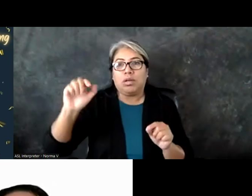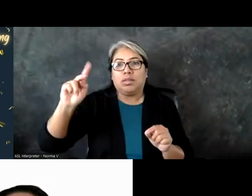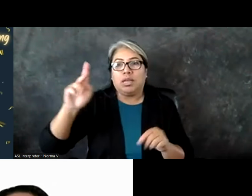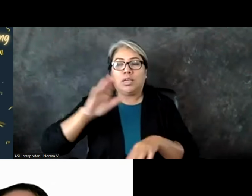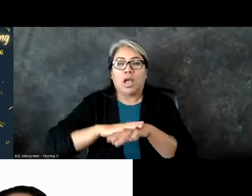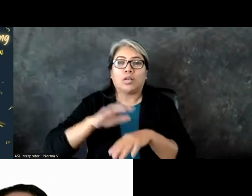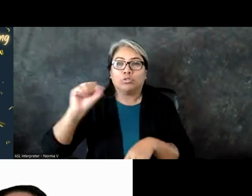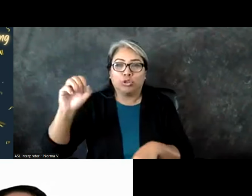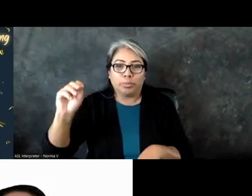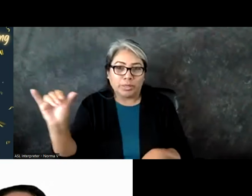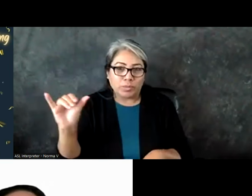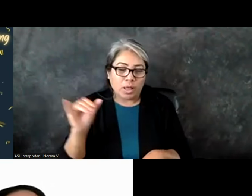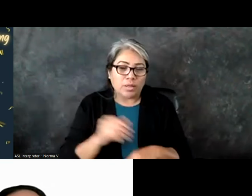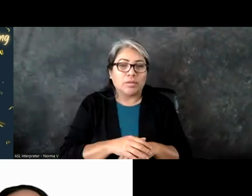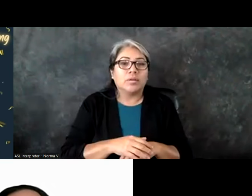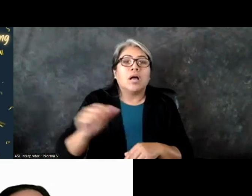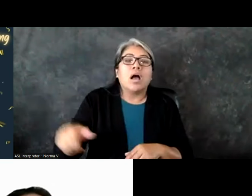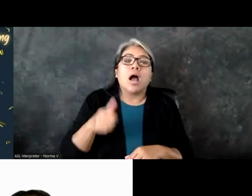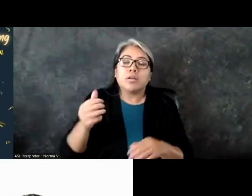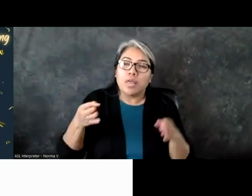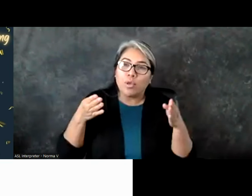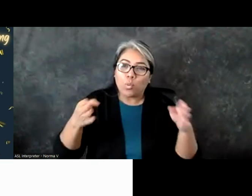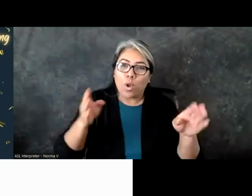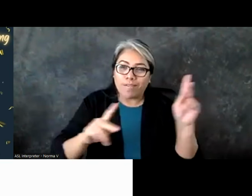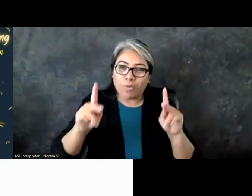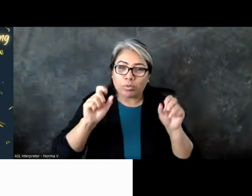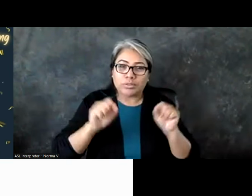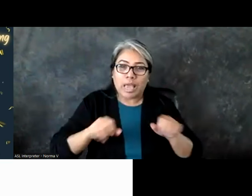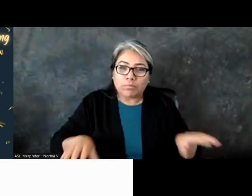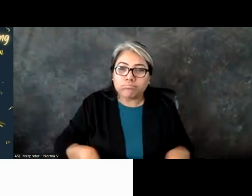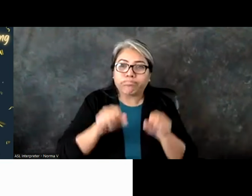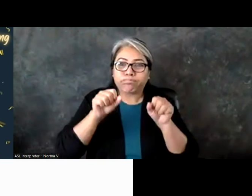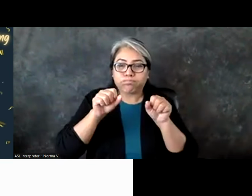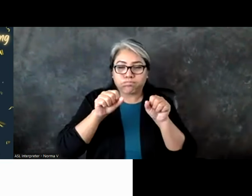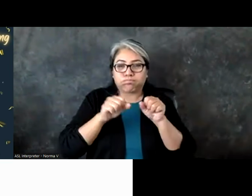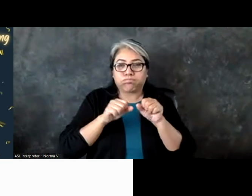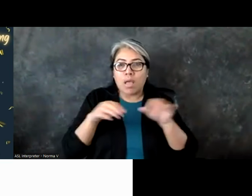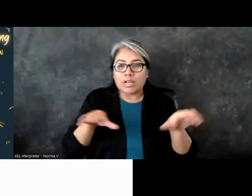will make sure that it is on the website on SD action.org